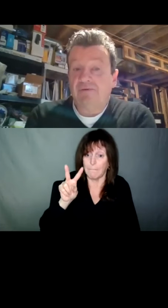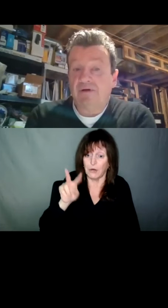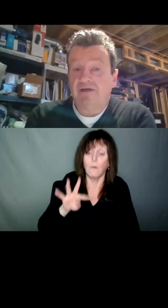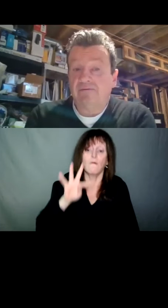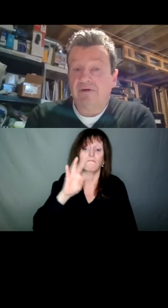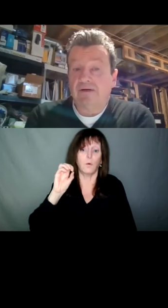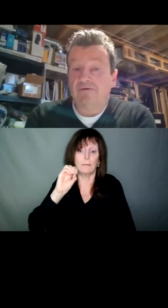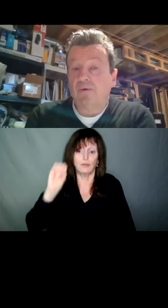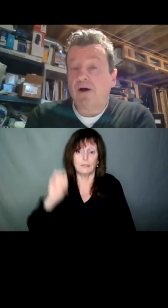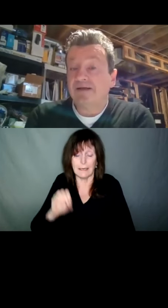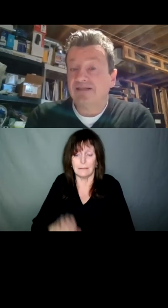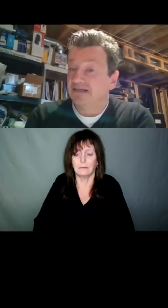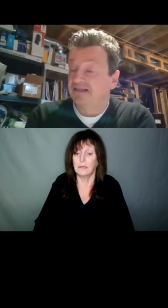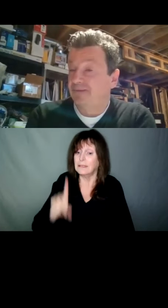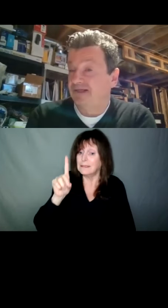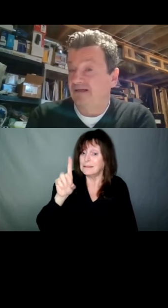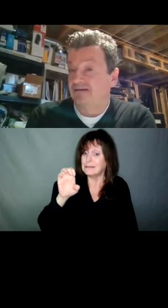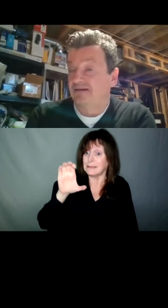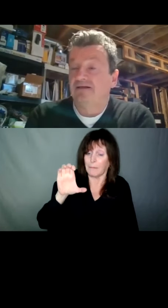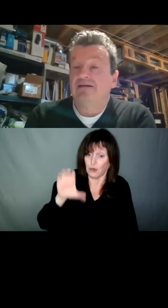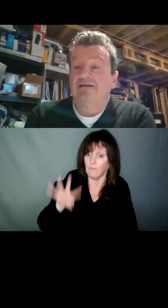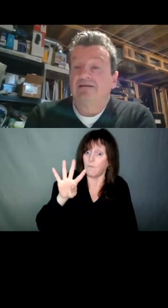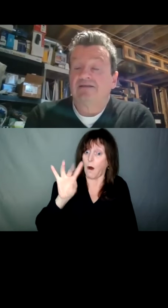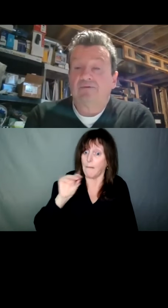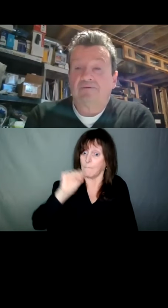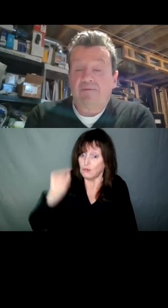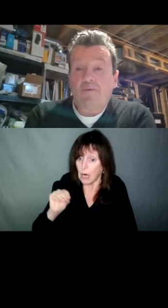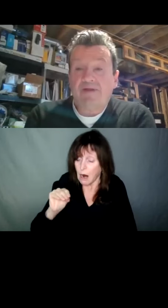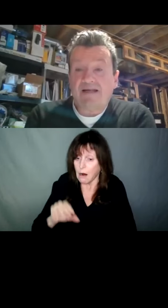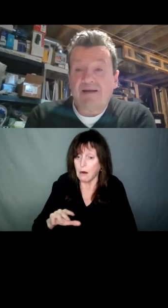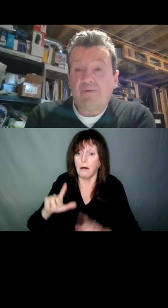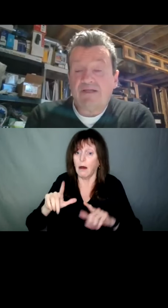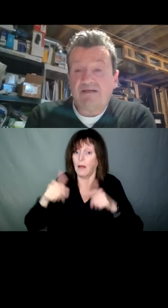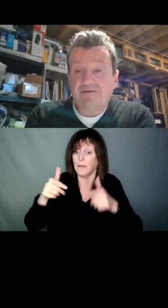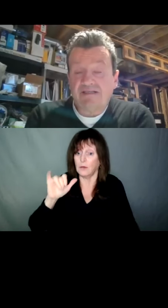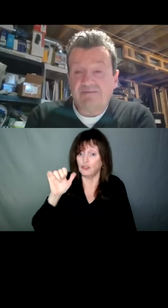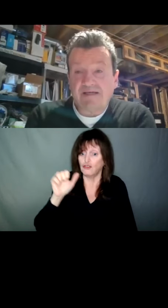December, 48%